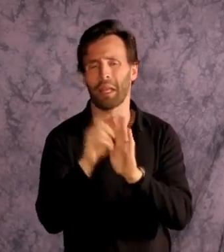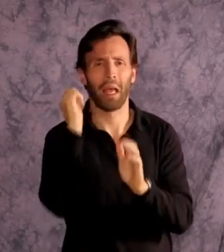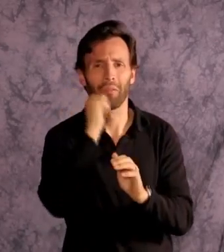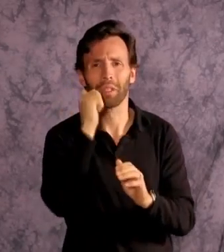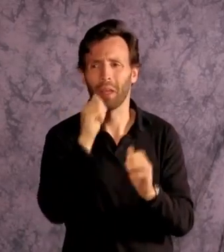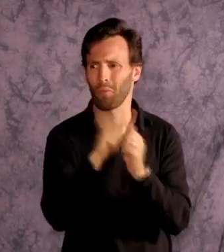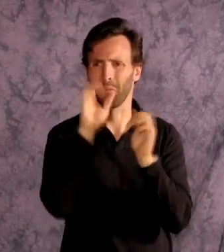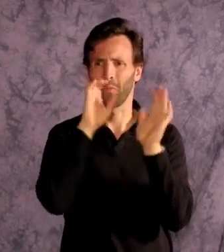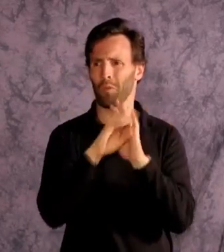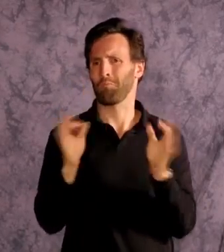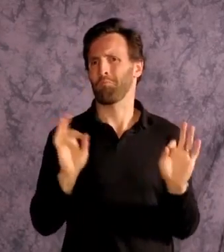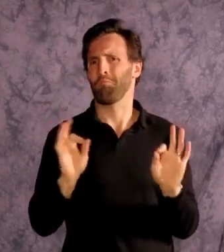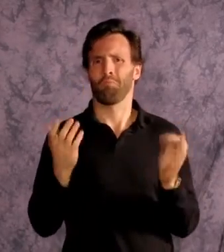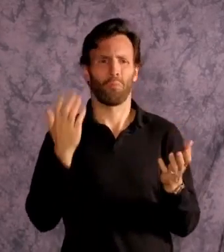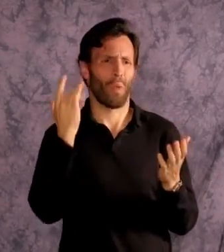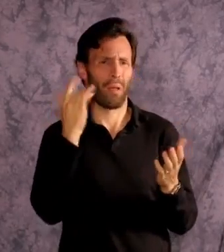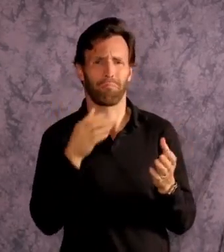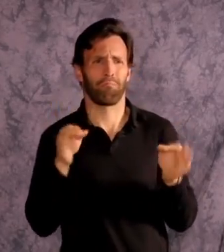While its surface-level appeal is understandable